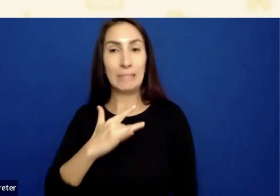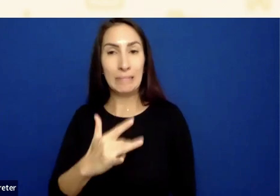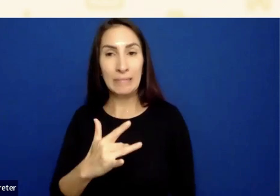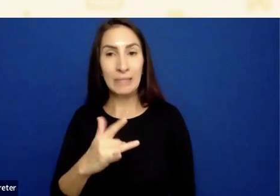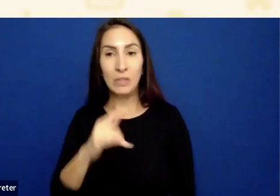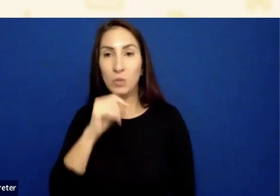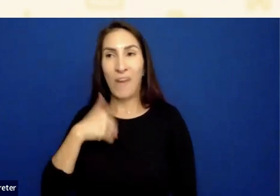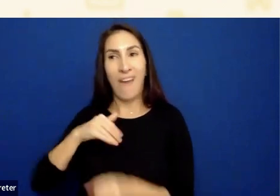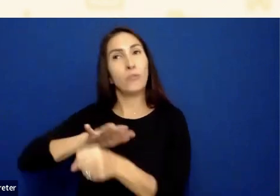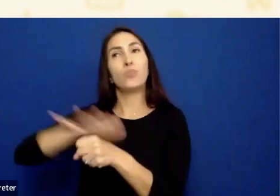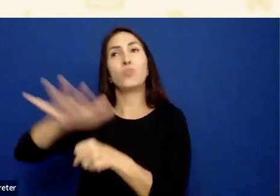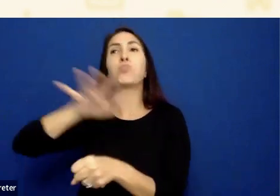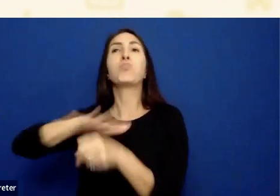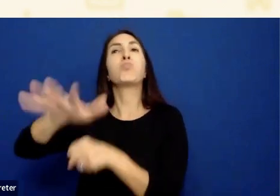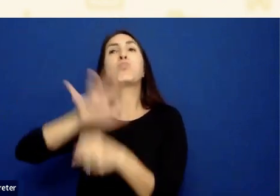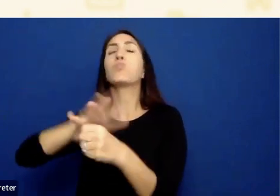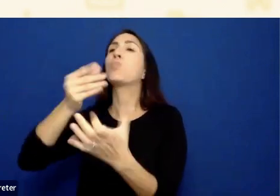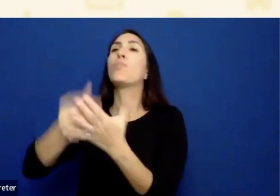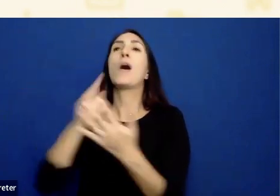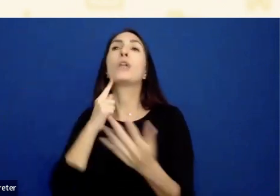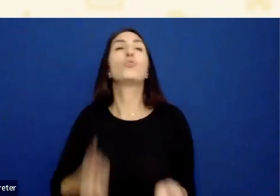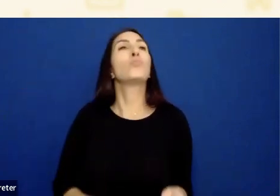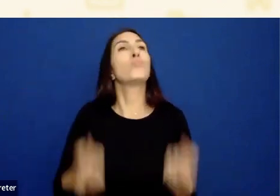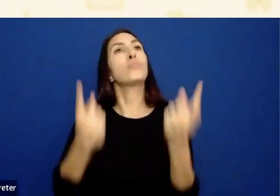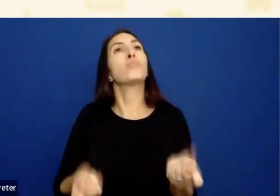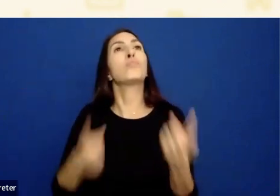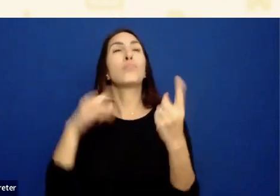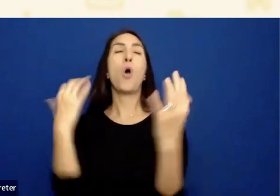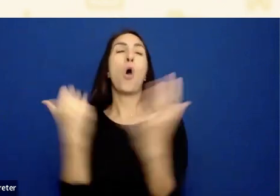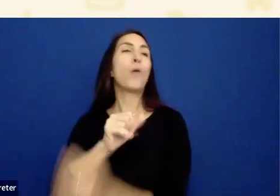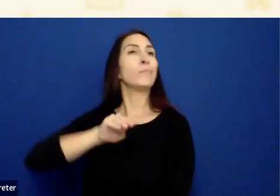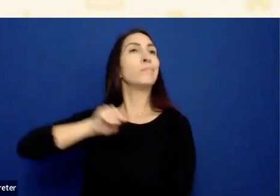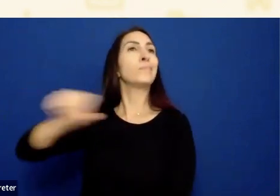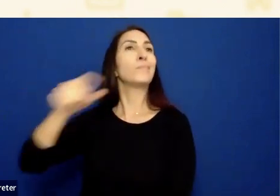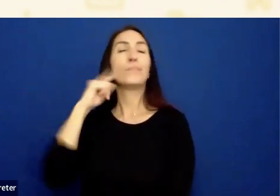that would make it possible to attend a conference.